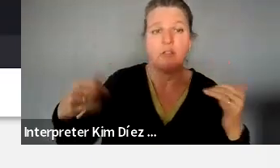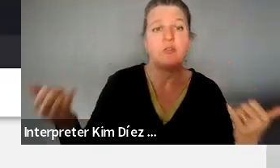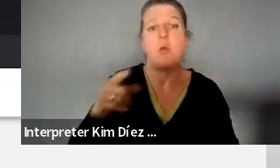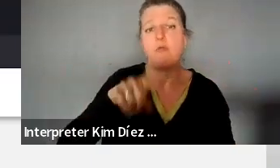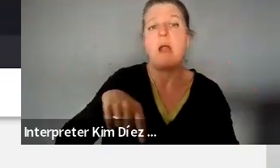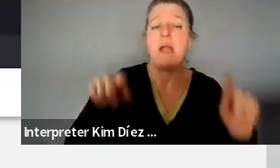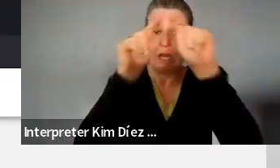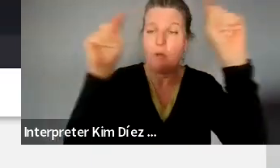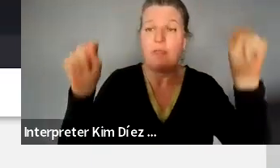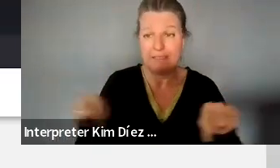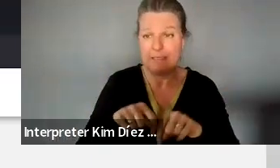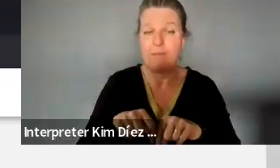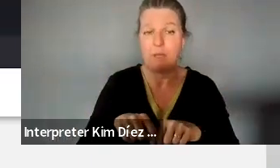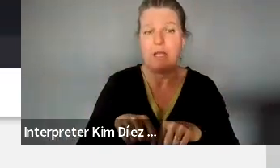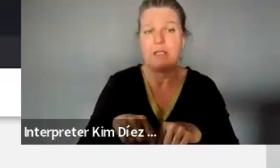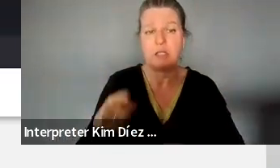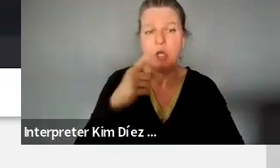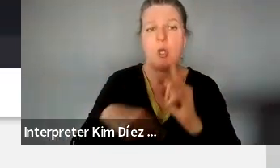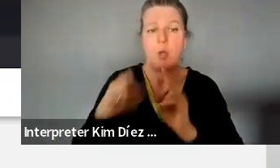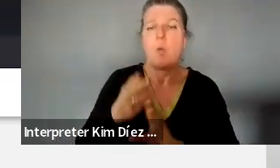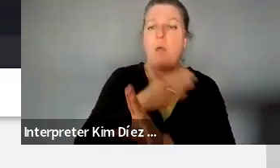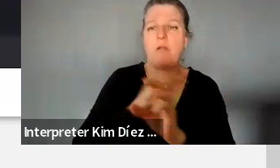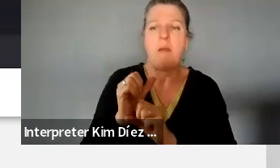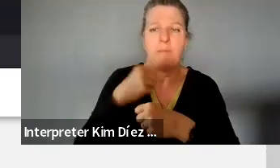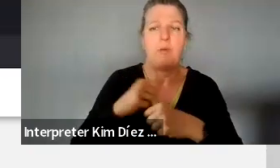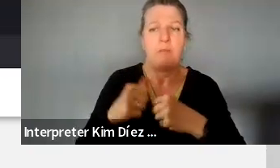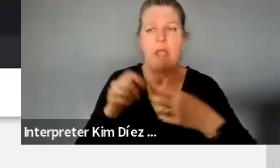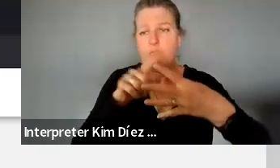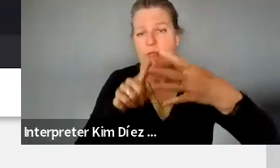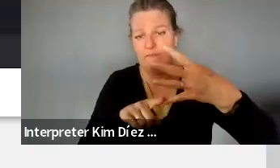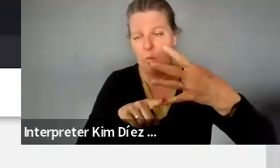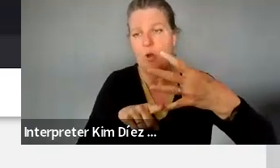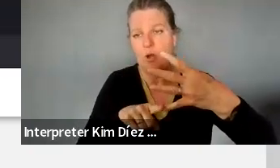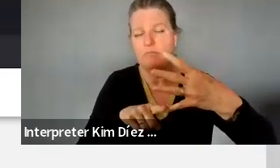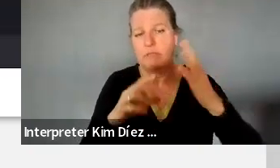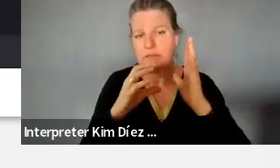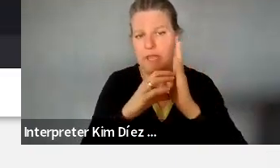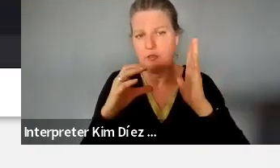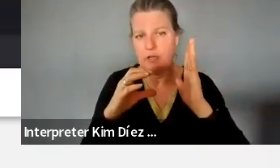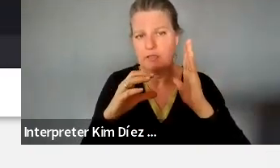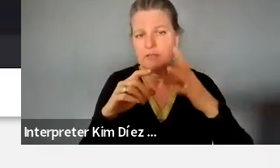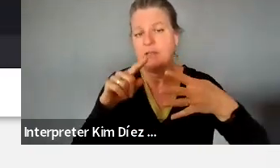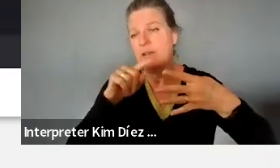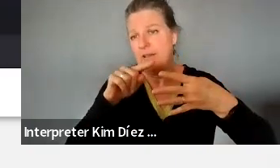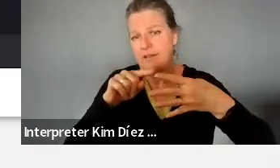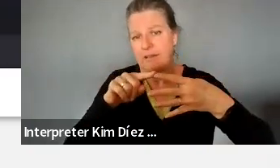so the template will come pre-made with four sections. [Tom] Oh, I see. [Alex] The first one is, exactly, it's the button right here.